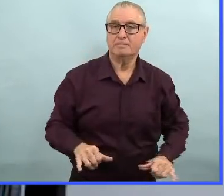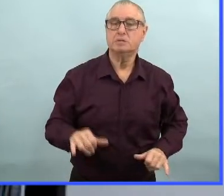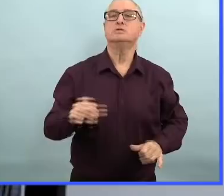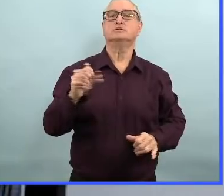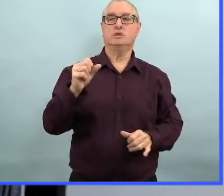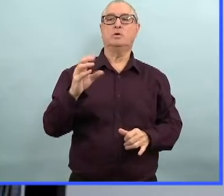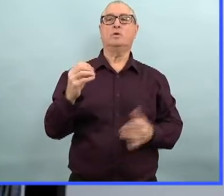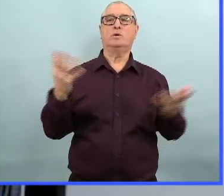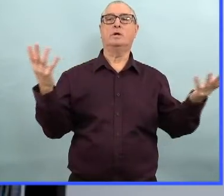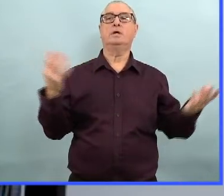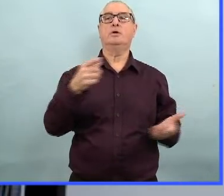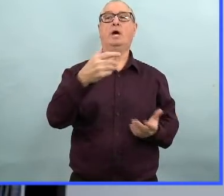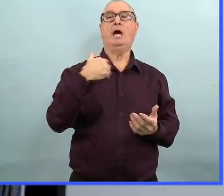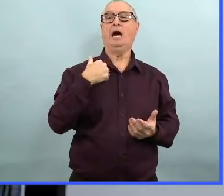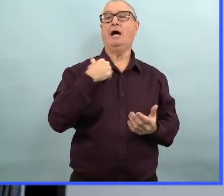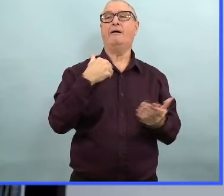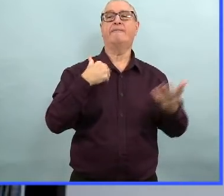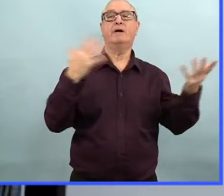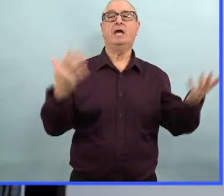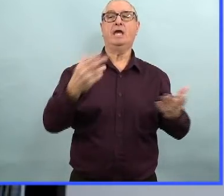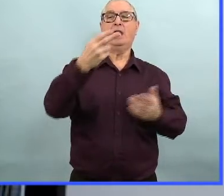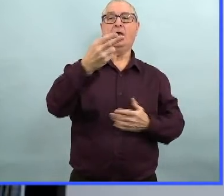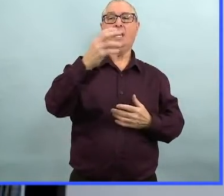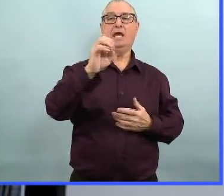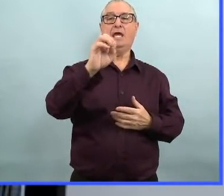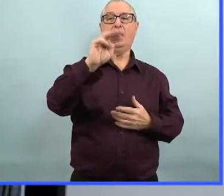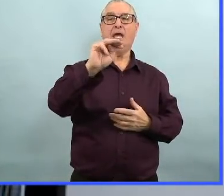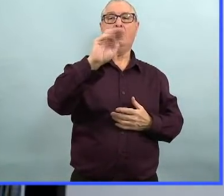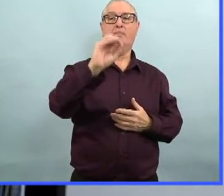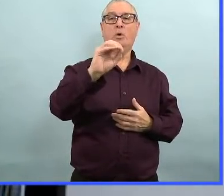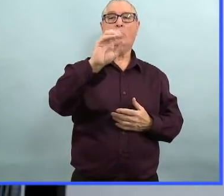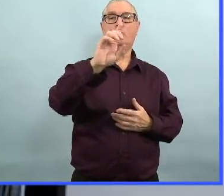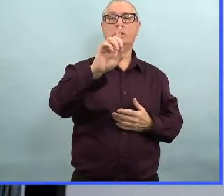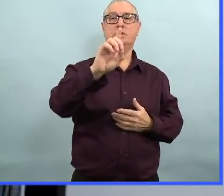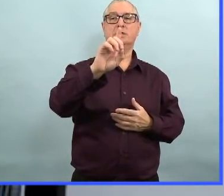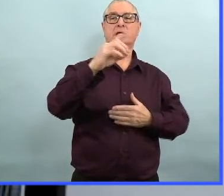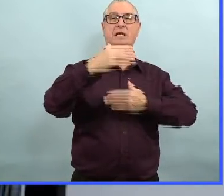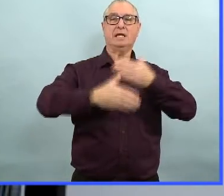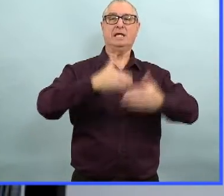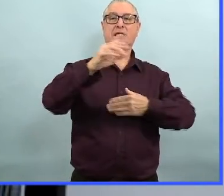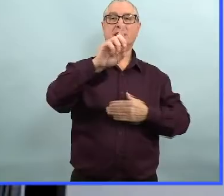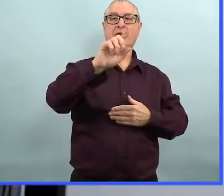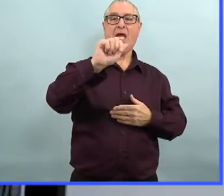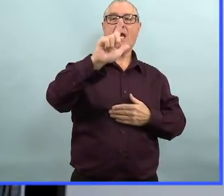transplant or you have a ventricular assist device you should talk to your doctor about whether or